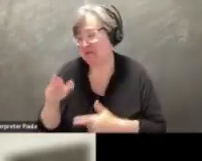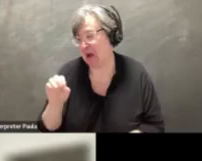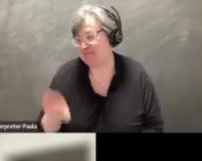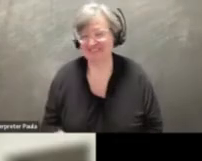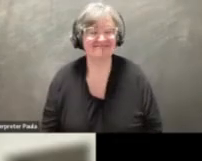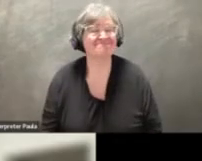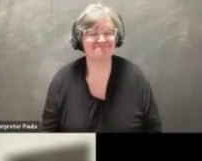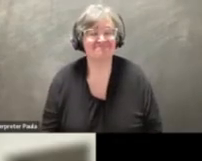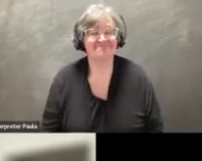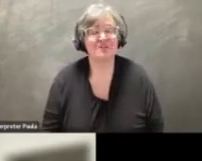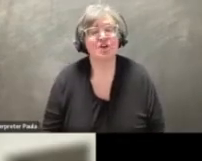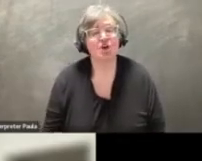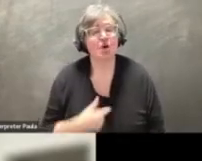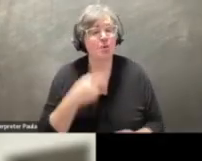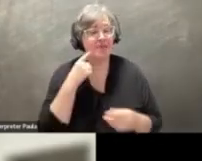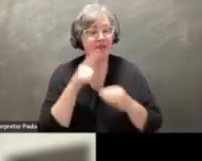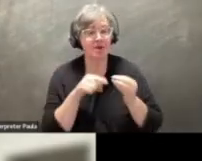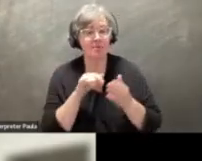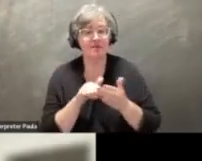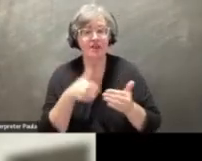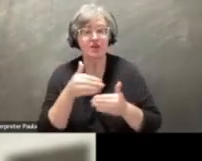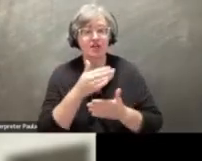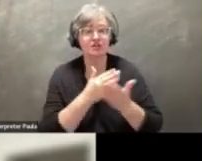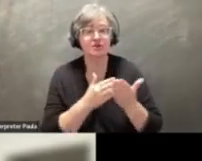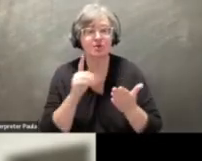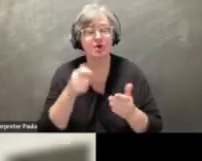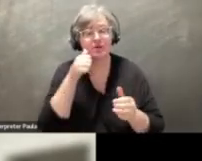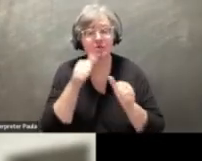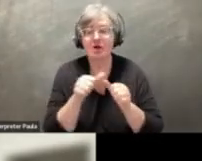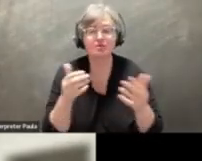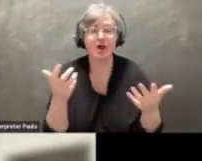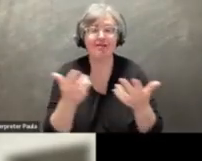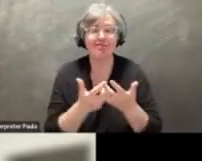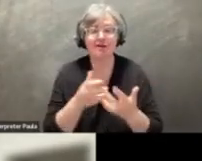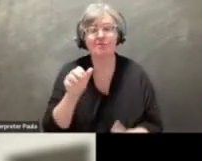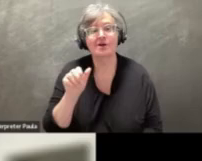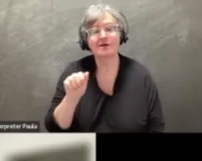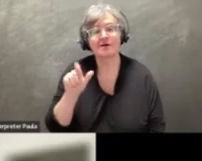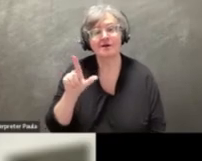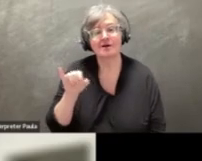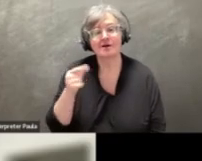Bob Sattler: So as we think about this, the next element we need to be mindful of is alignment. And part of the